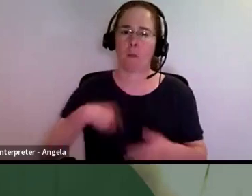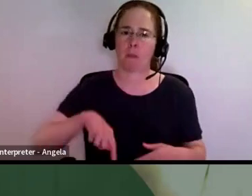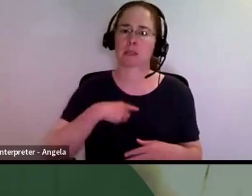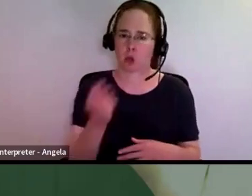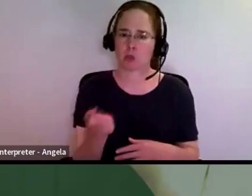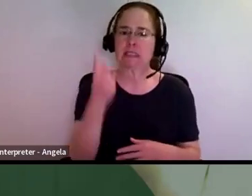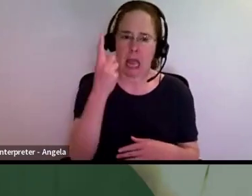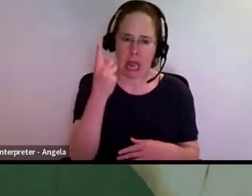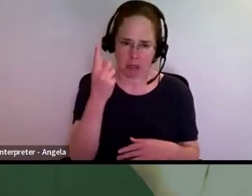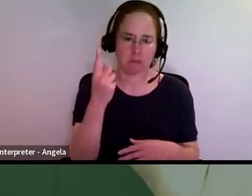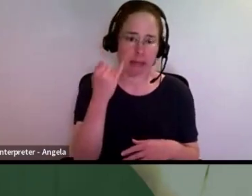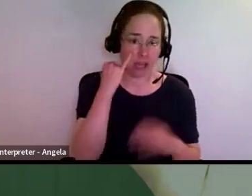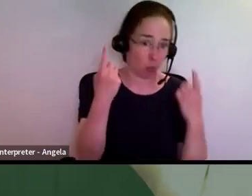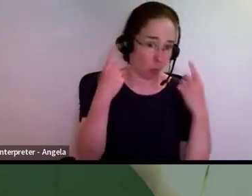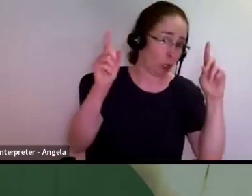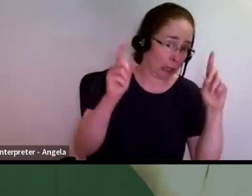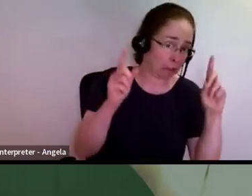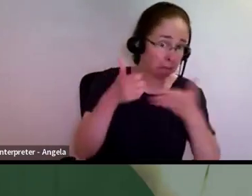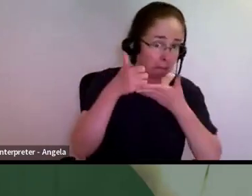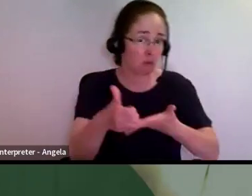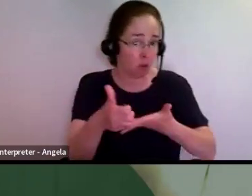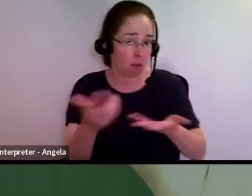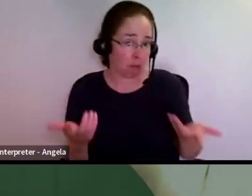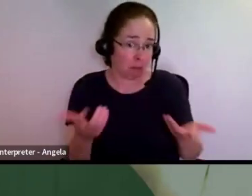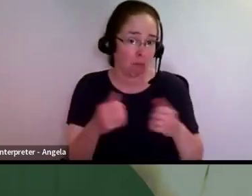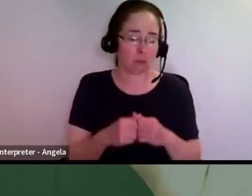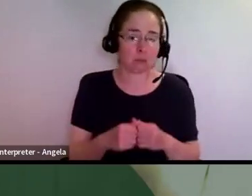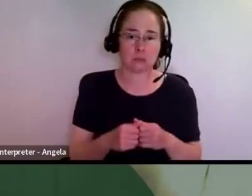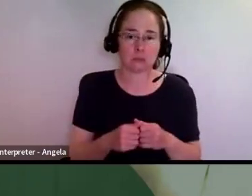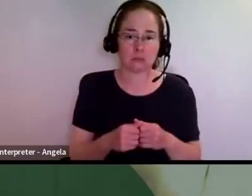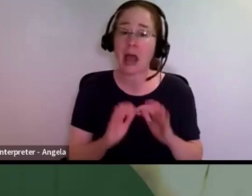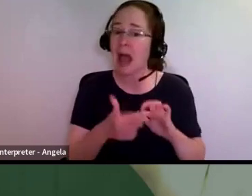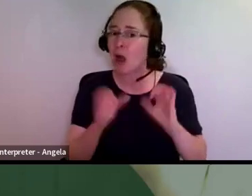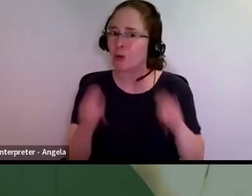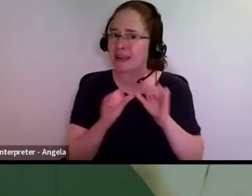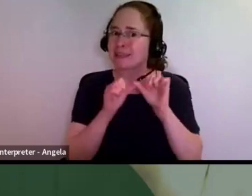this is working for you and and how we can continue to build,